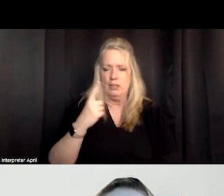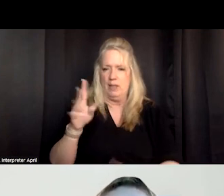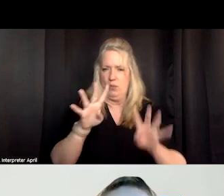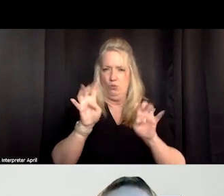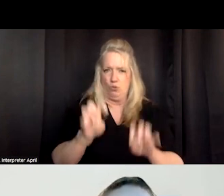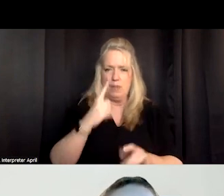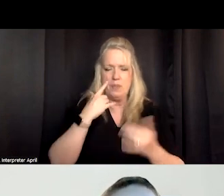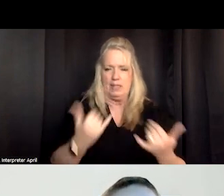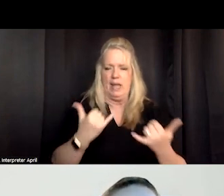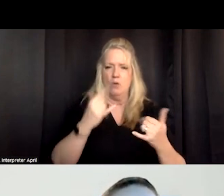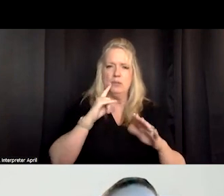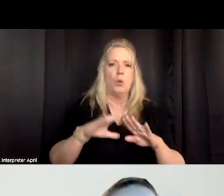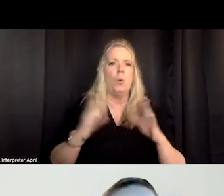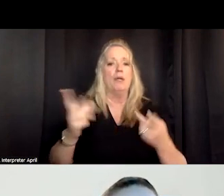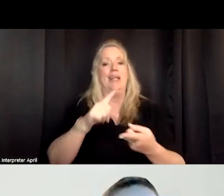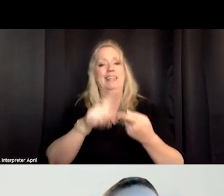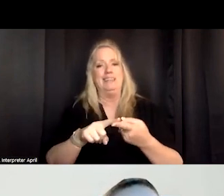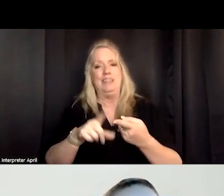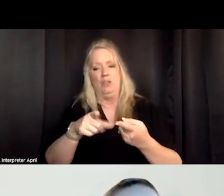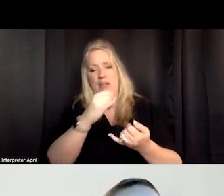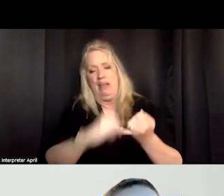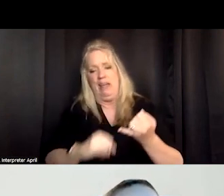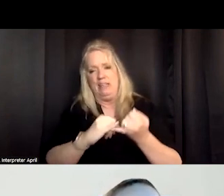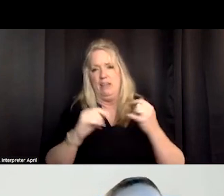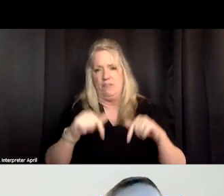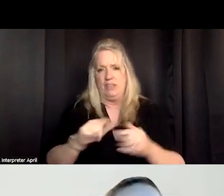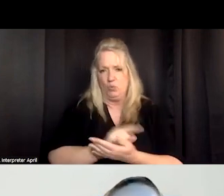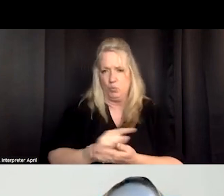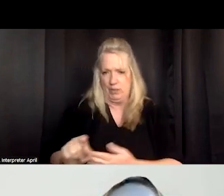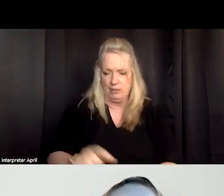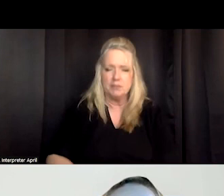OPEN. UNTILT END OF THE WEEK. WE HAVE UNTIL THE END OF THE WEEK. WE HAVE, COUPLE WEEKS AGO ON OUR,